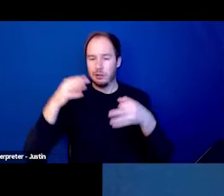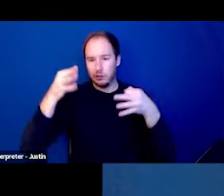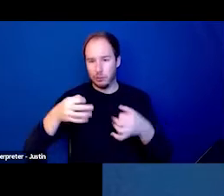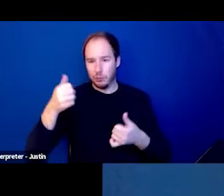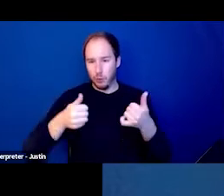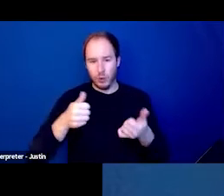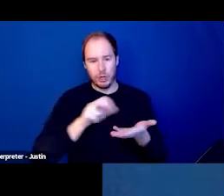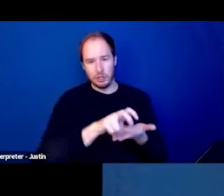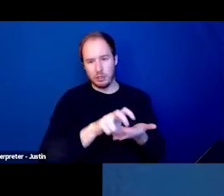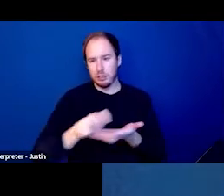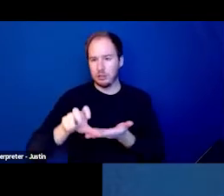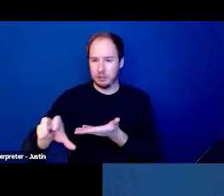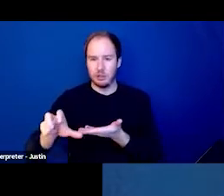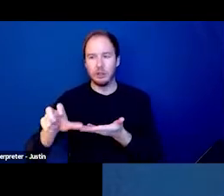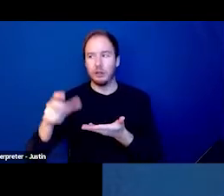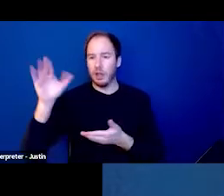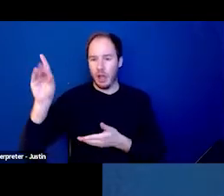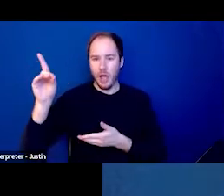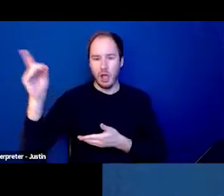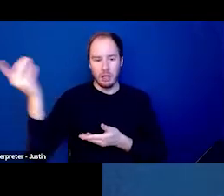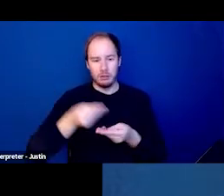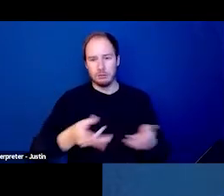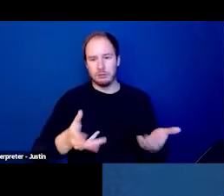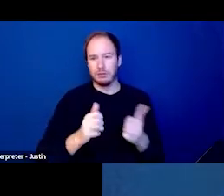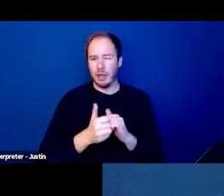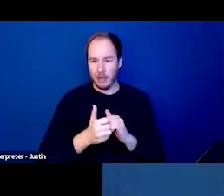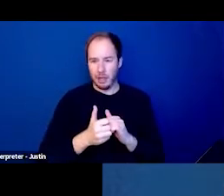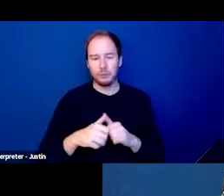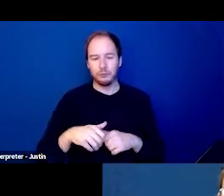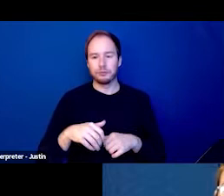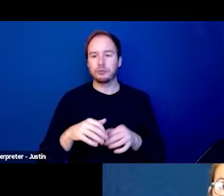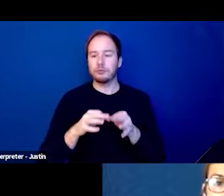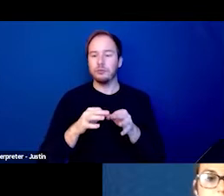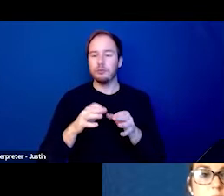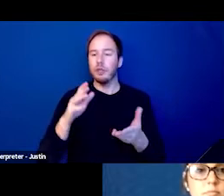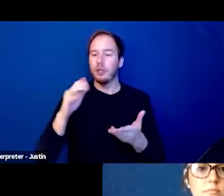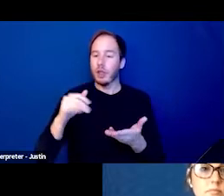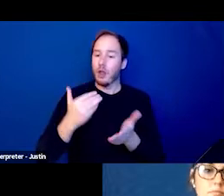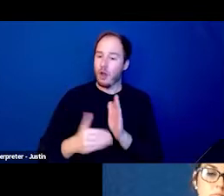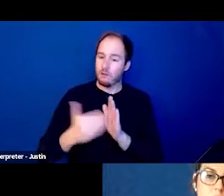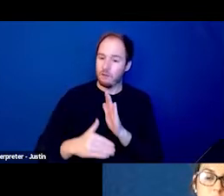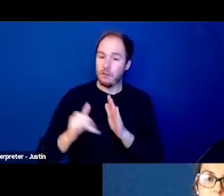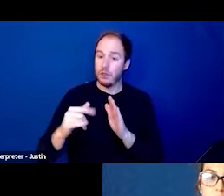should receive funding from HUD, and for what purposes. I will say that often the purposes